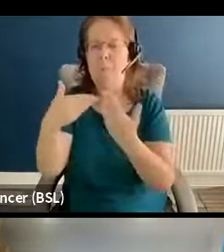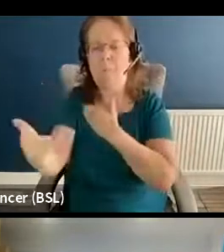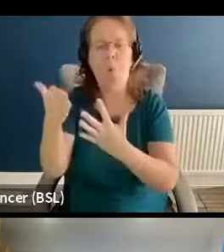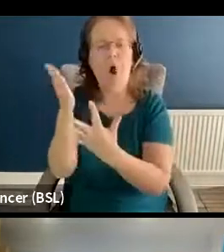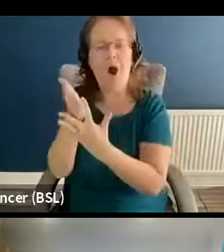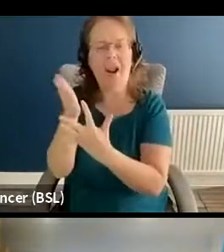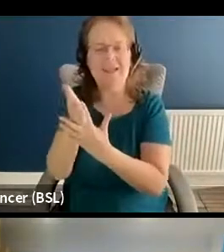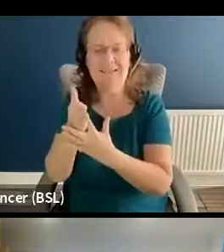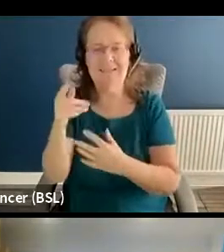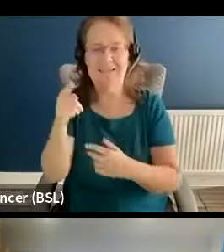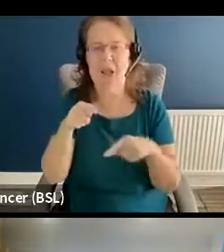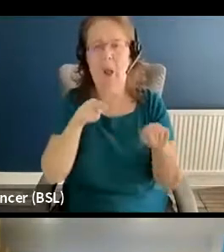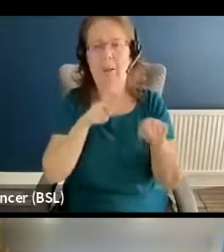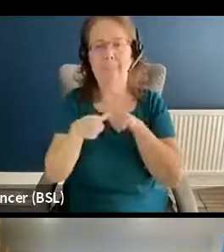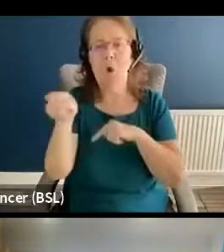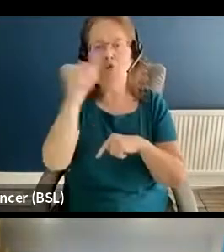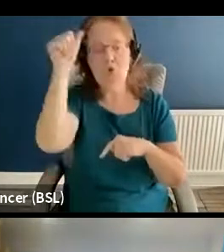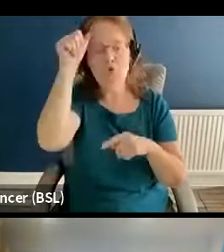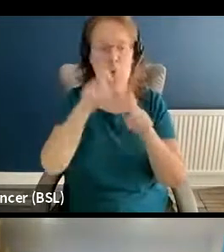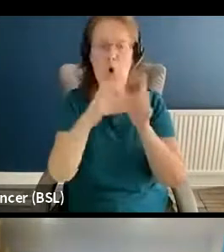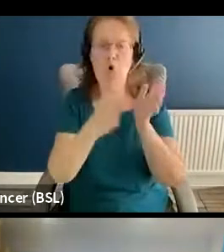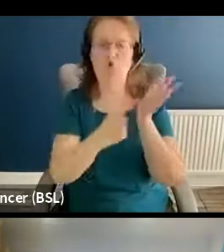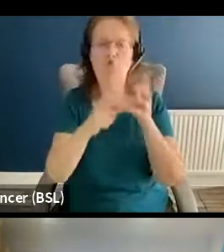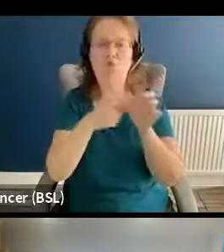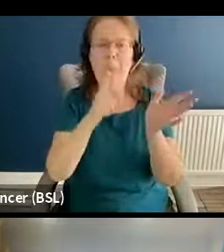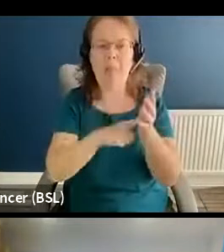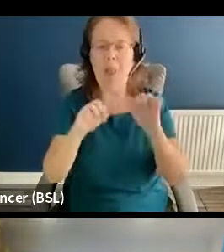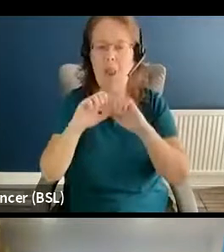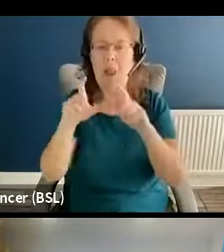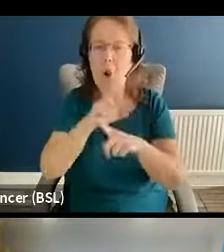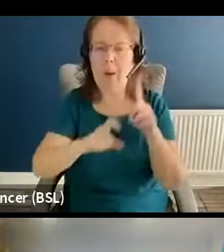Most people know me through the Drupal community and through open source communities and trying to,